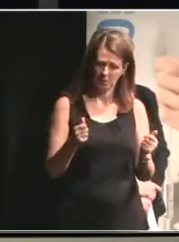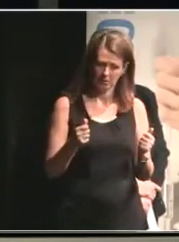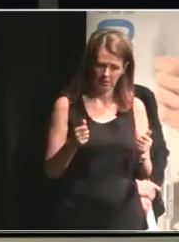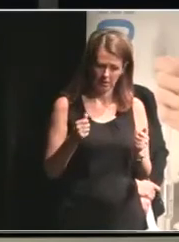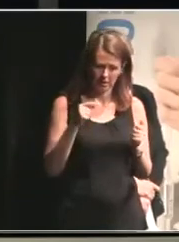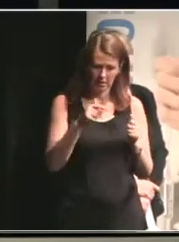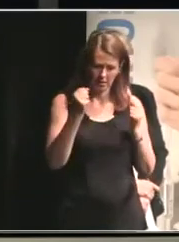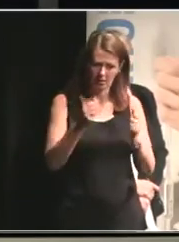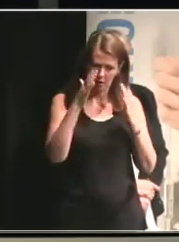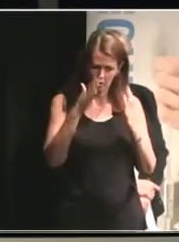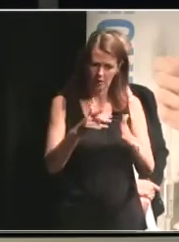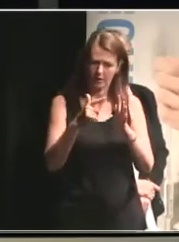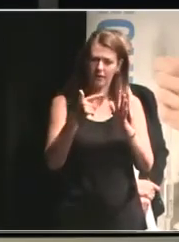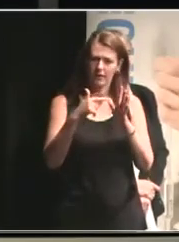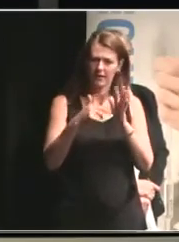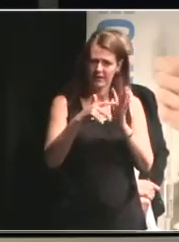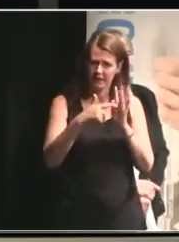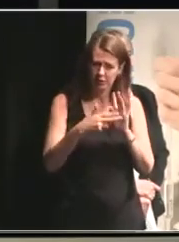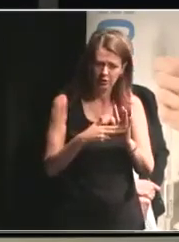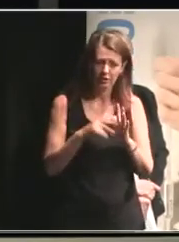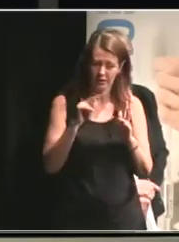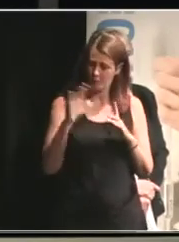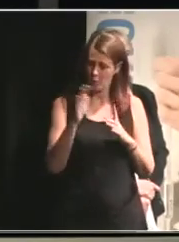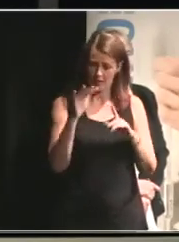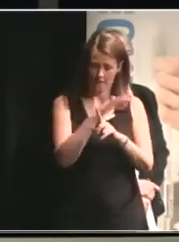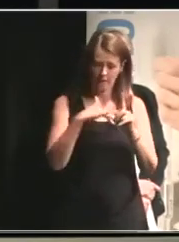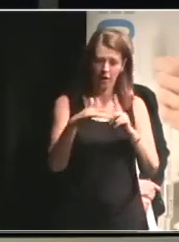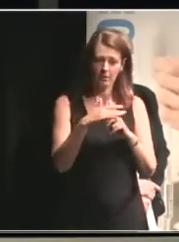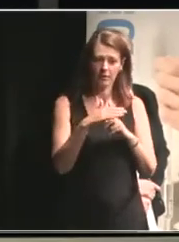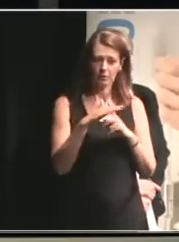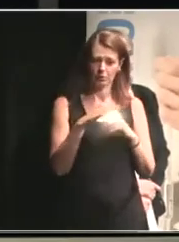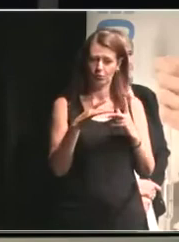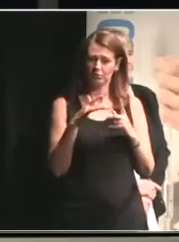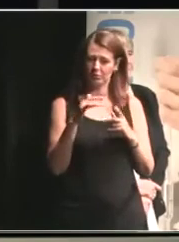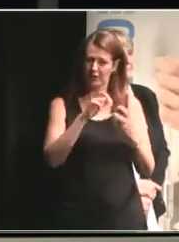of attention. Out of all environmental issues right now ocean plastics seems to be one of the…